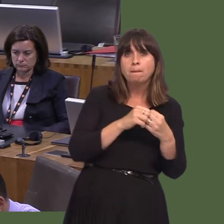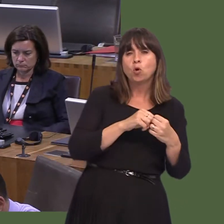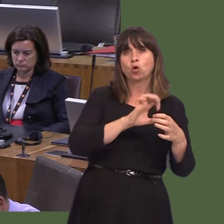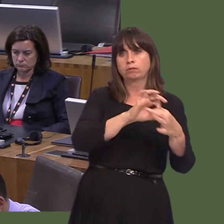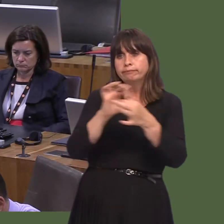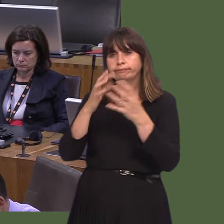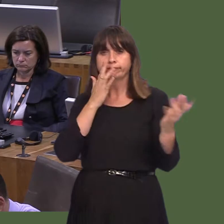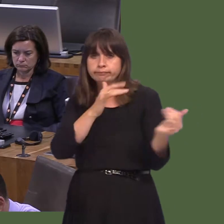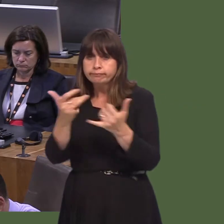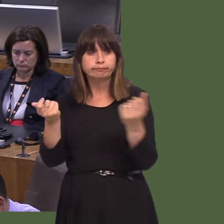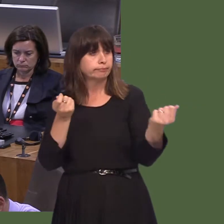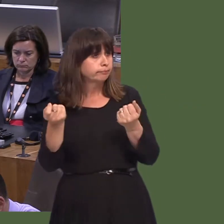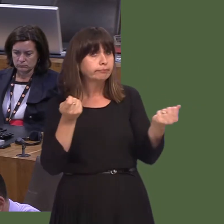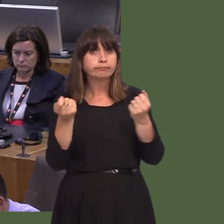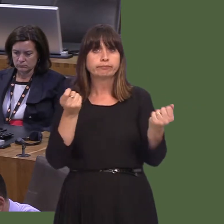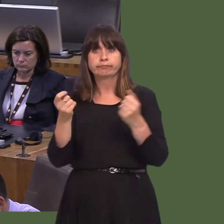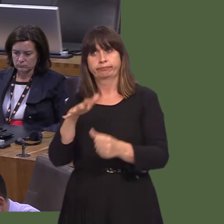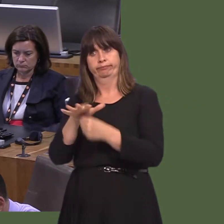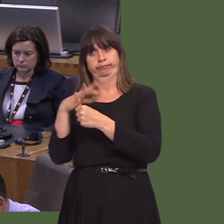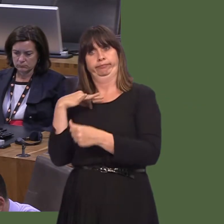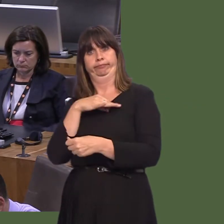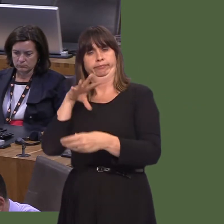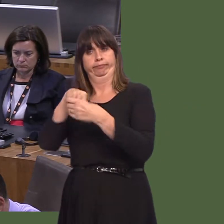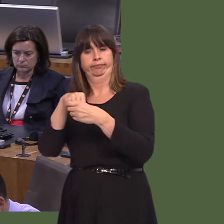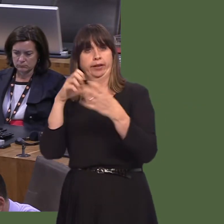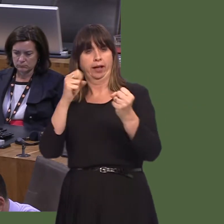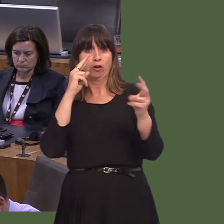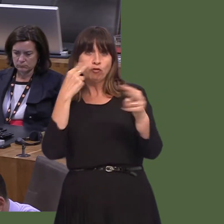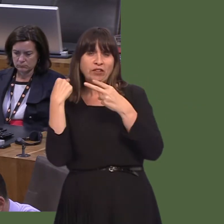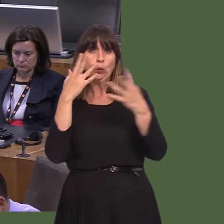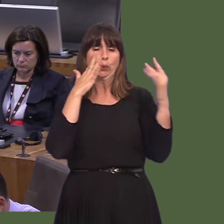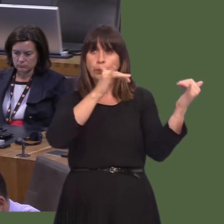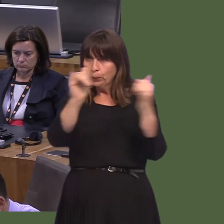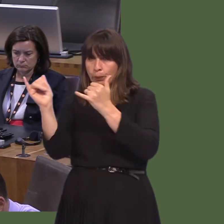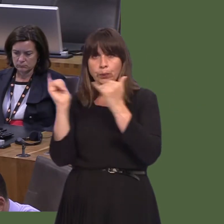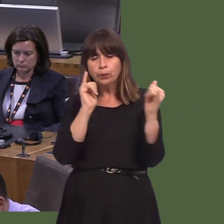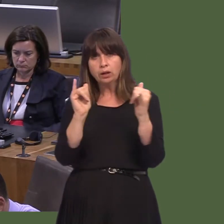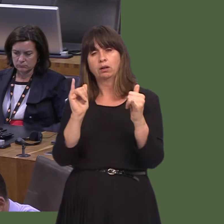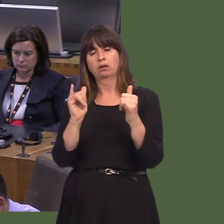It's hugely important that patients receive a comprehensive asthma review; that is a priority for us.